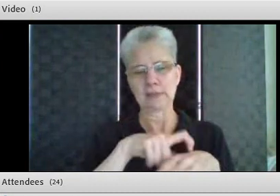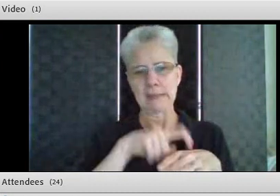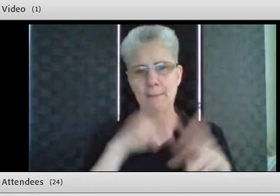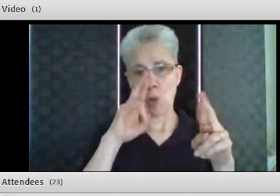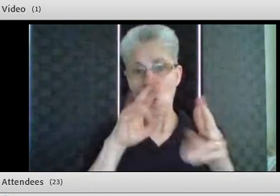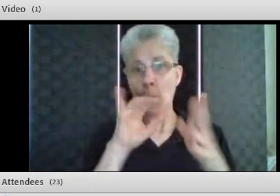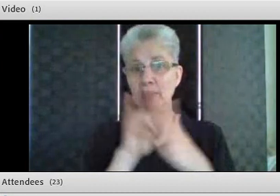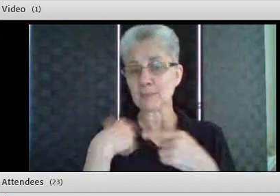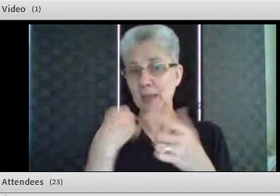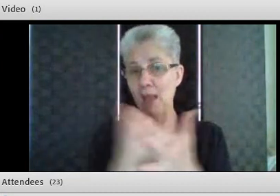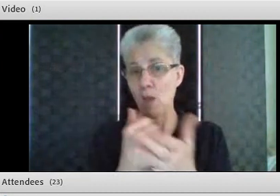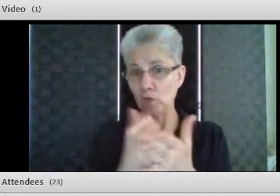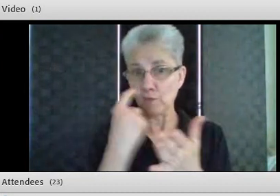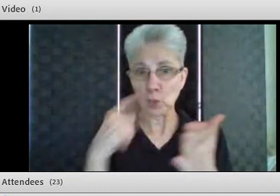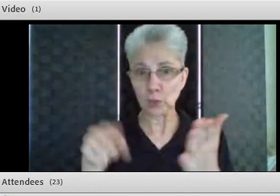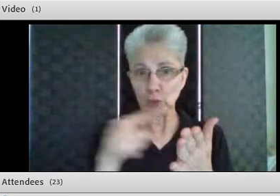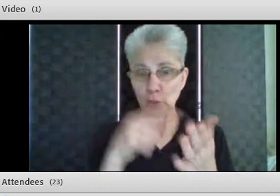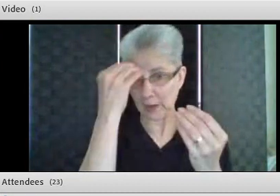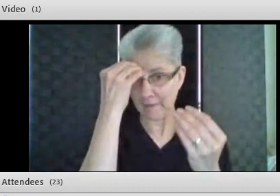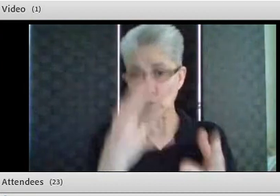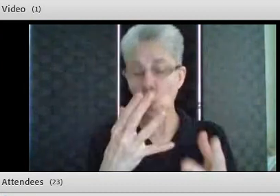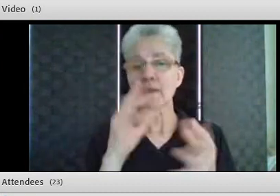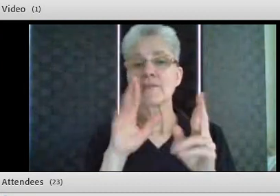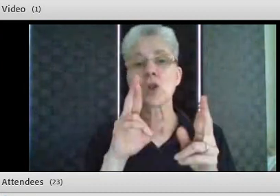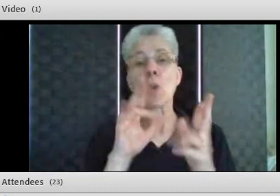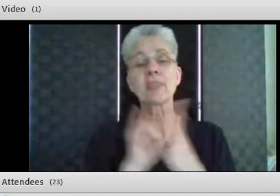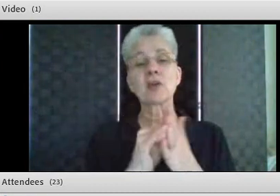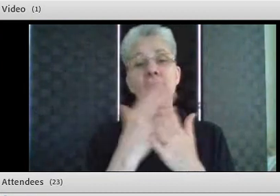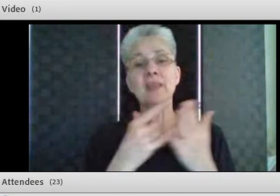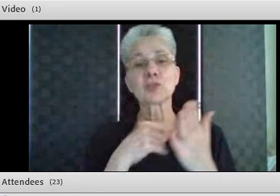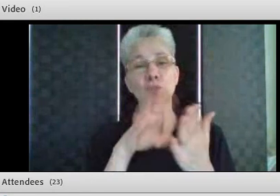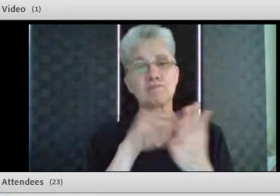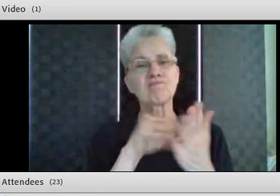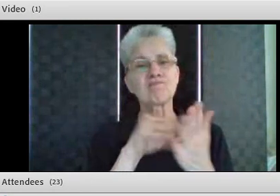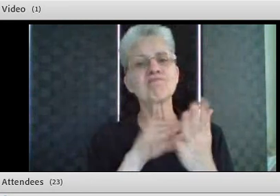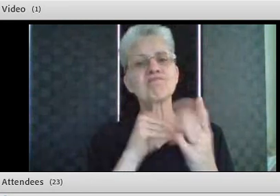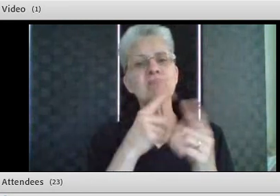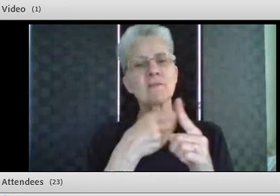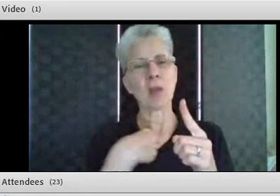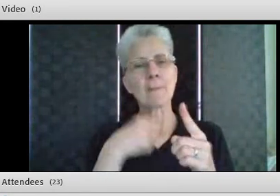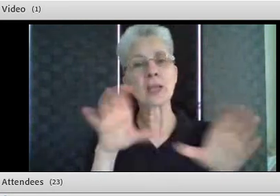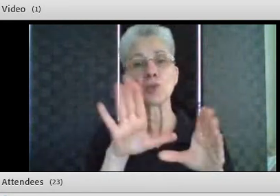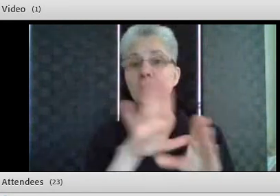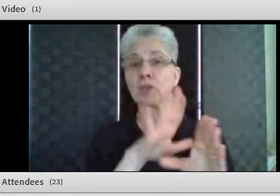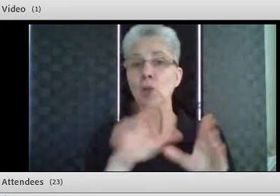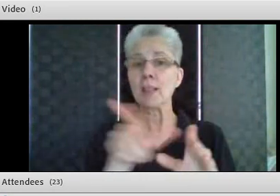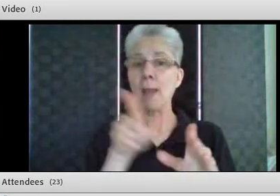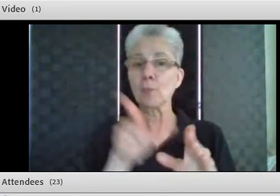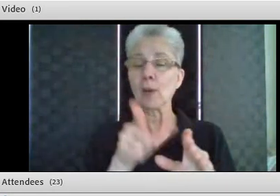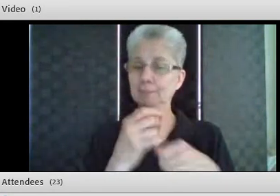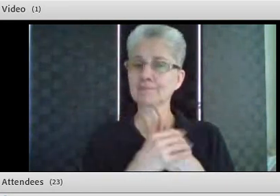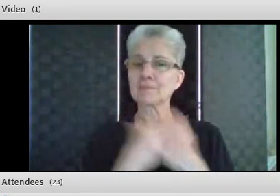Anyhoo, thank you very much, everyone. We appreciate your time. We hope this has been helpful and informative